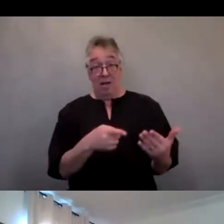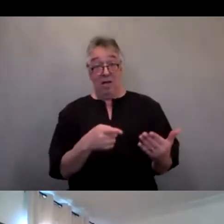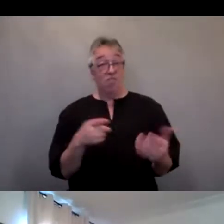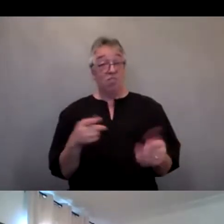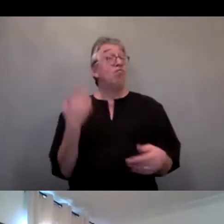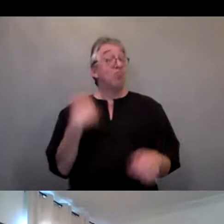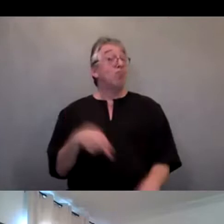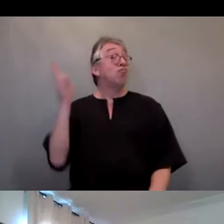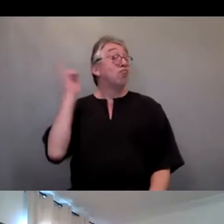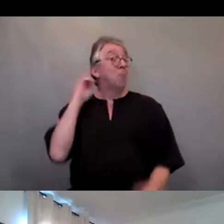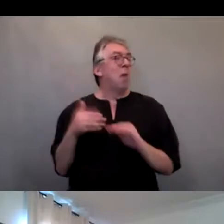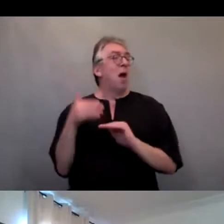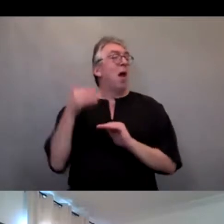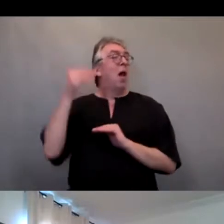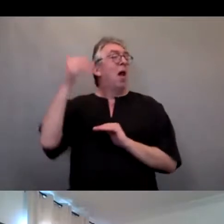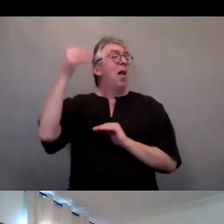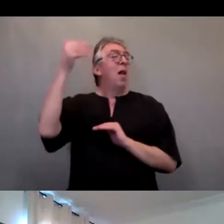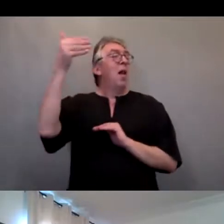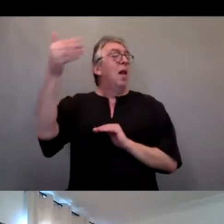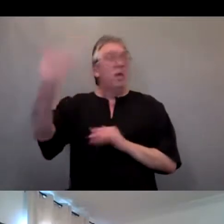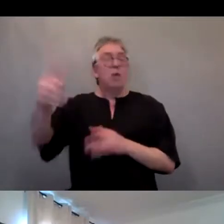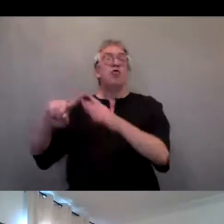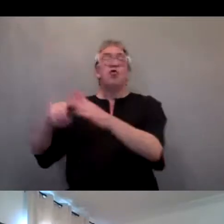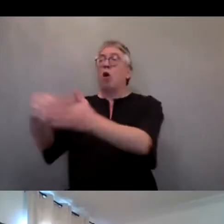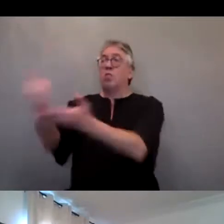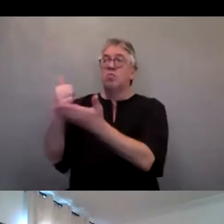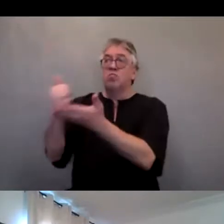, some on the panel have, it may be that we could benefit from